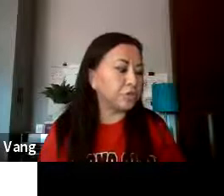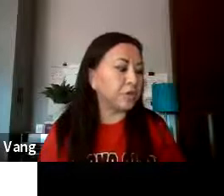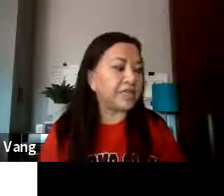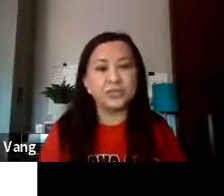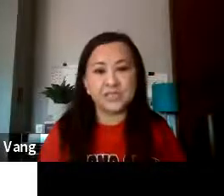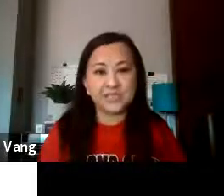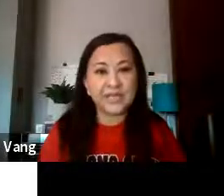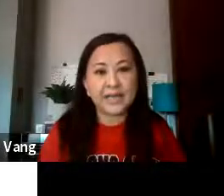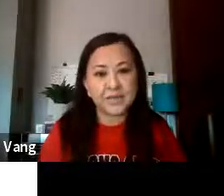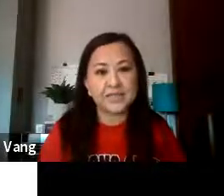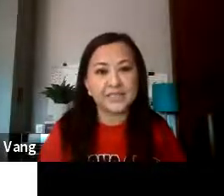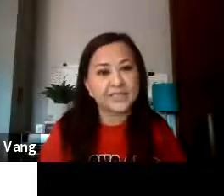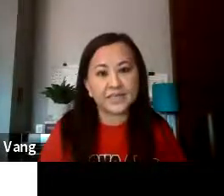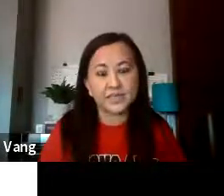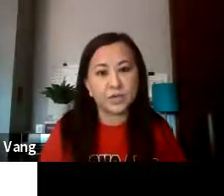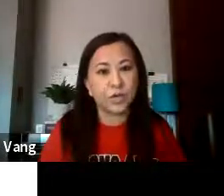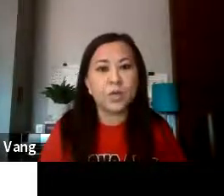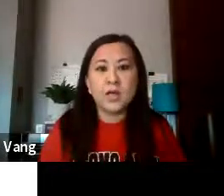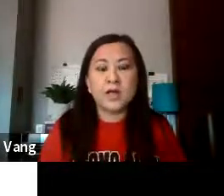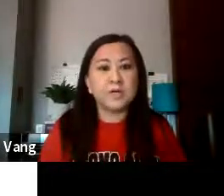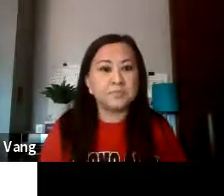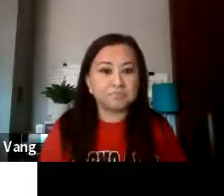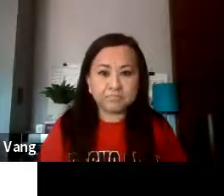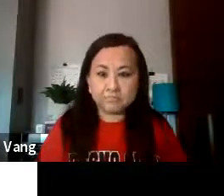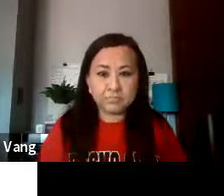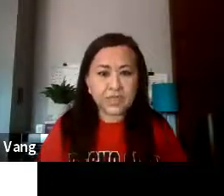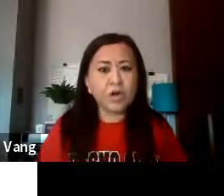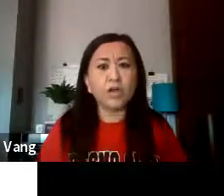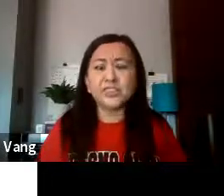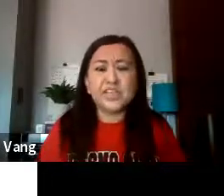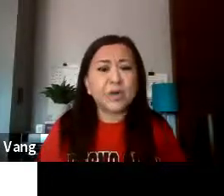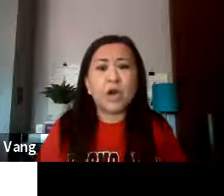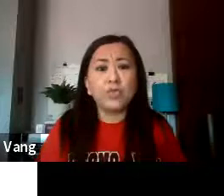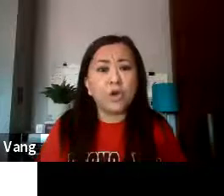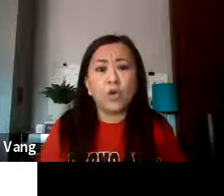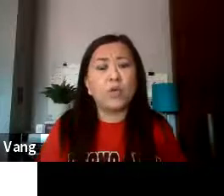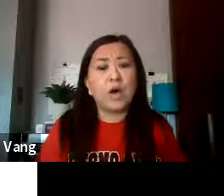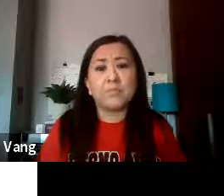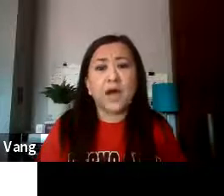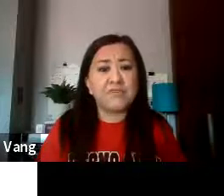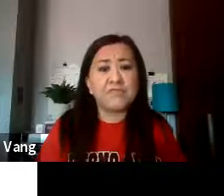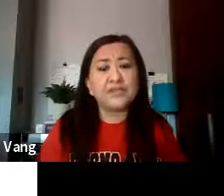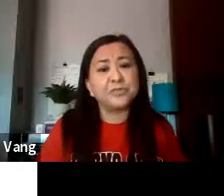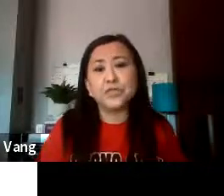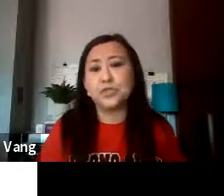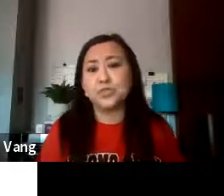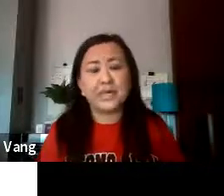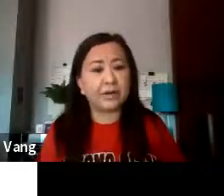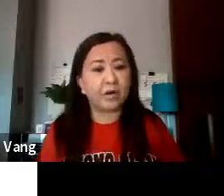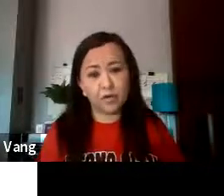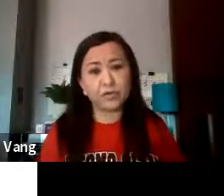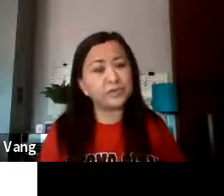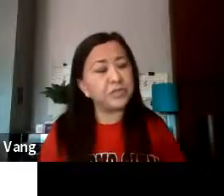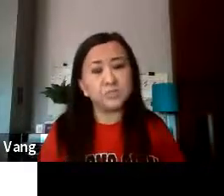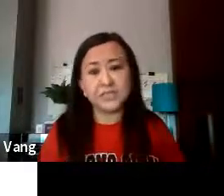to a student's academic success. So they're all just things that we all know, either factor into making it harder for a student to